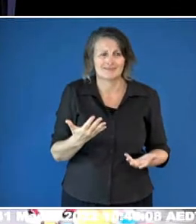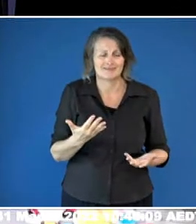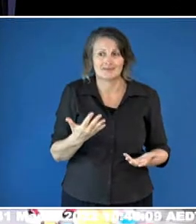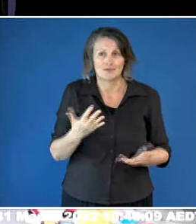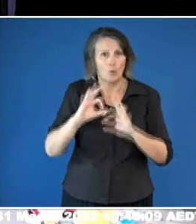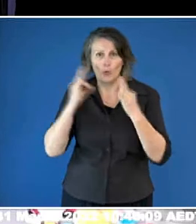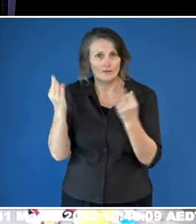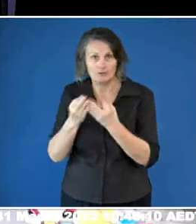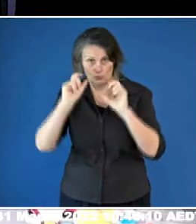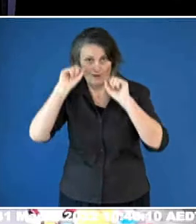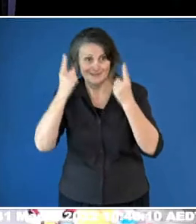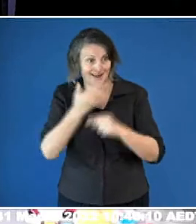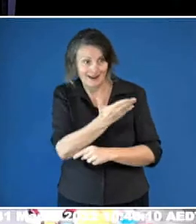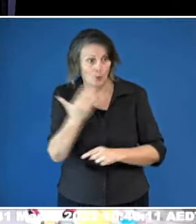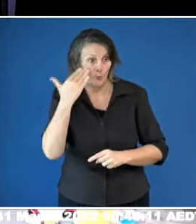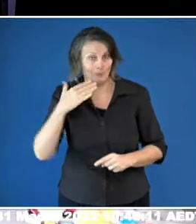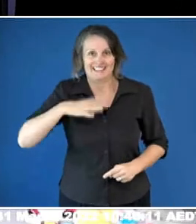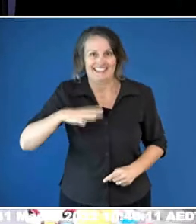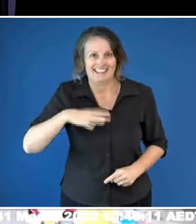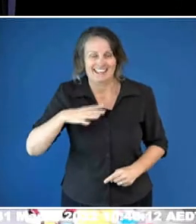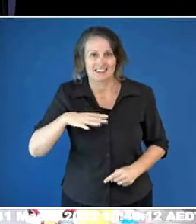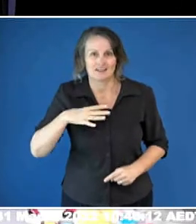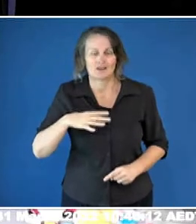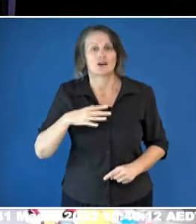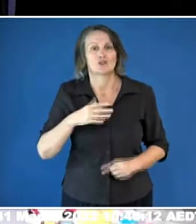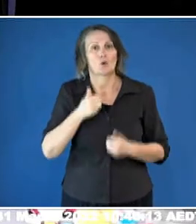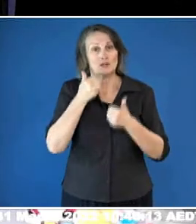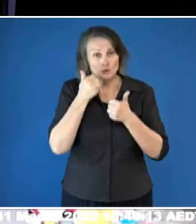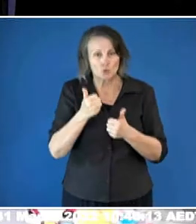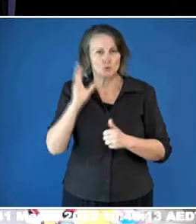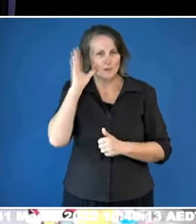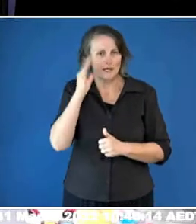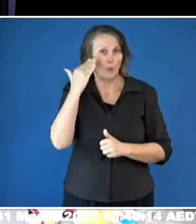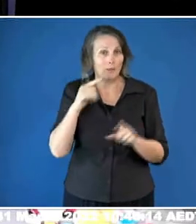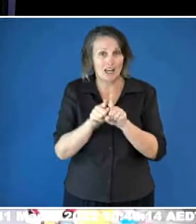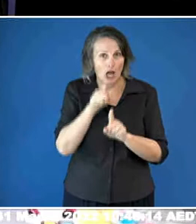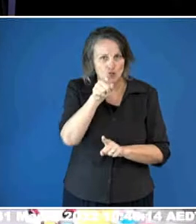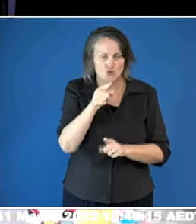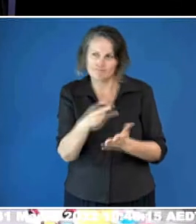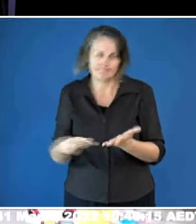And it's very heartening to hear that women like you are standing in to fill that gap.